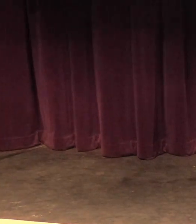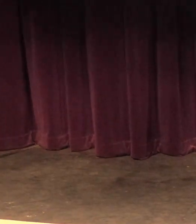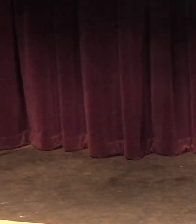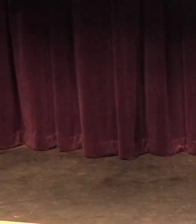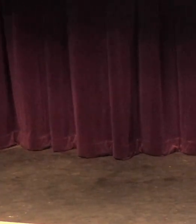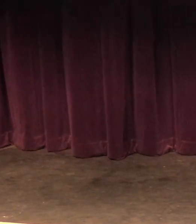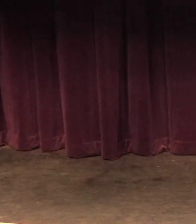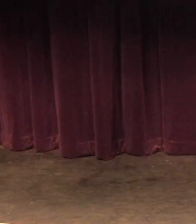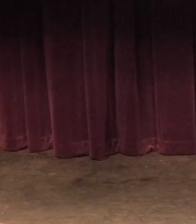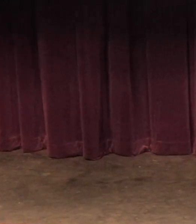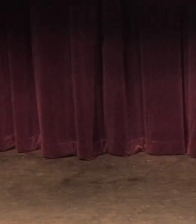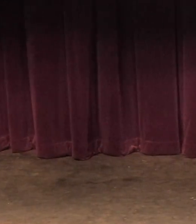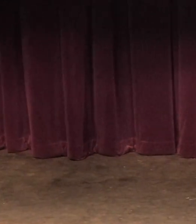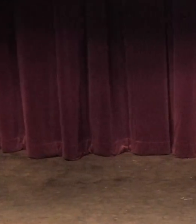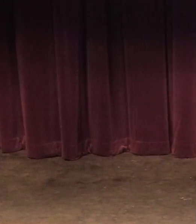Minutes video